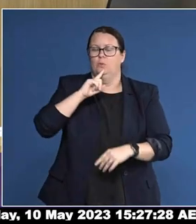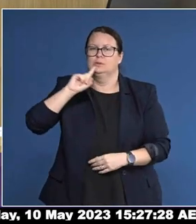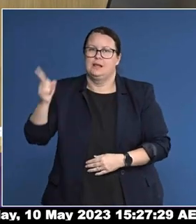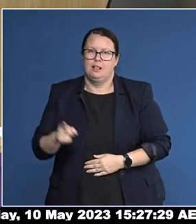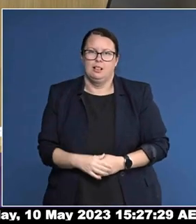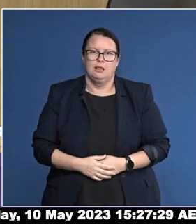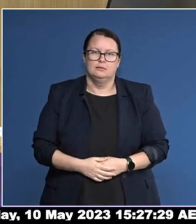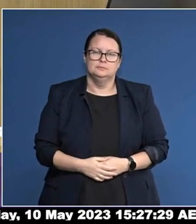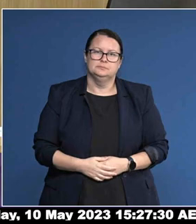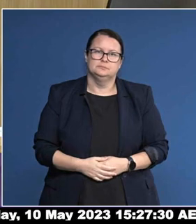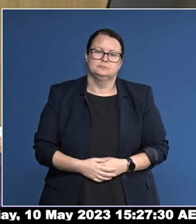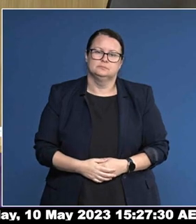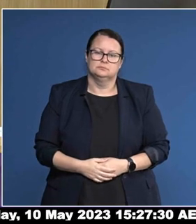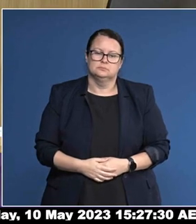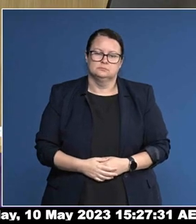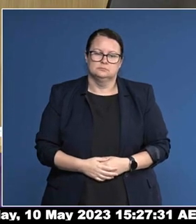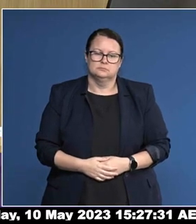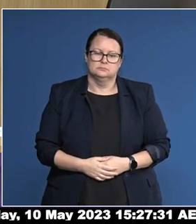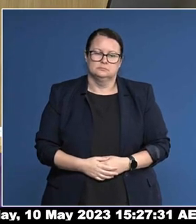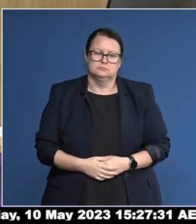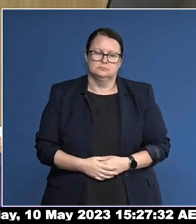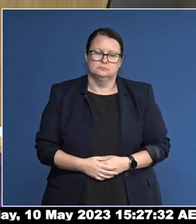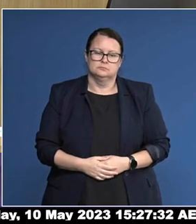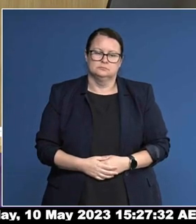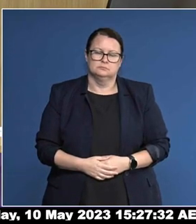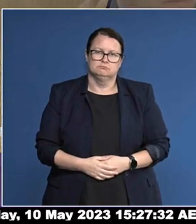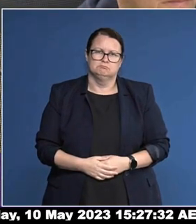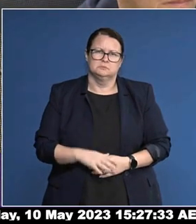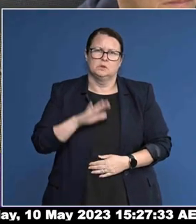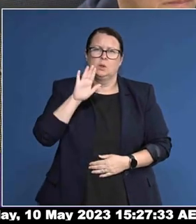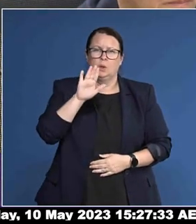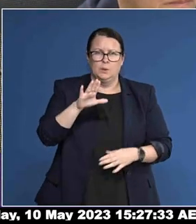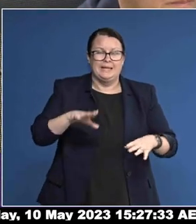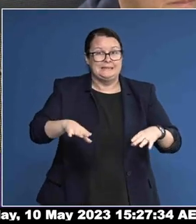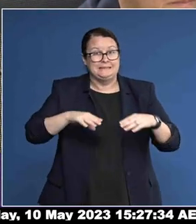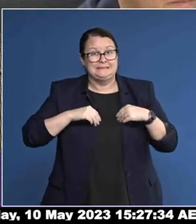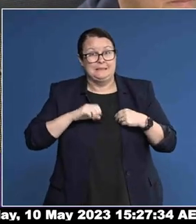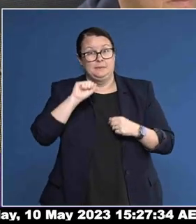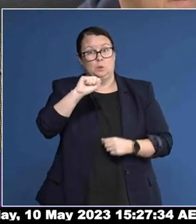And you accept that the staff of the Department of Housing may have some